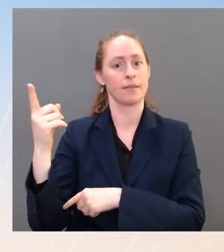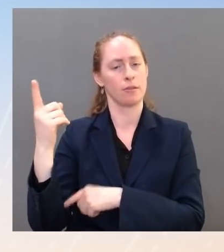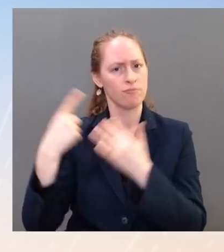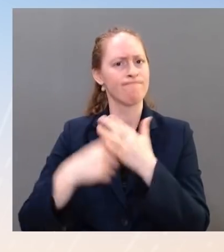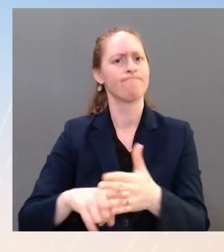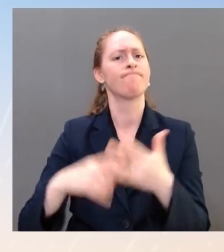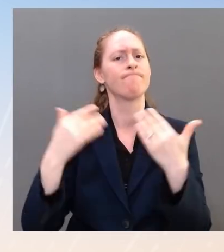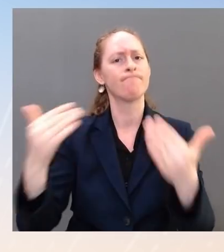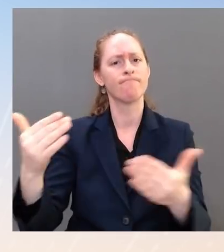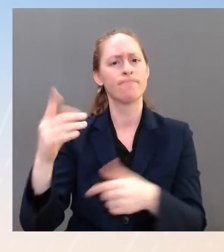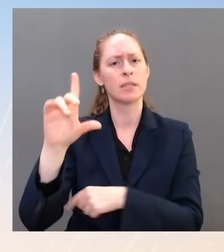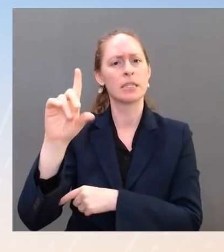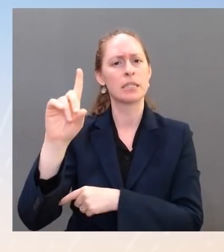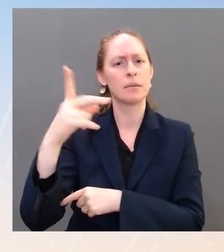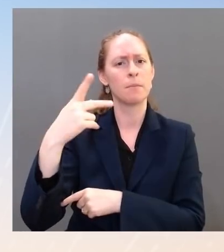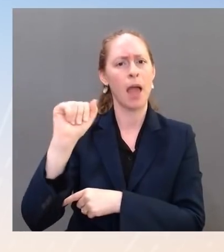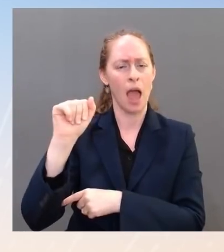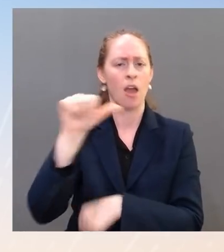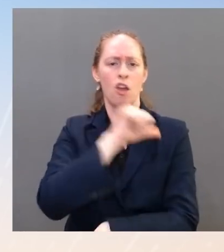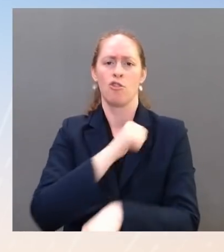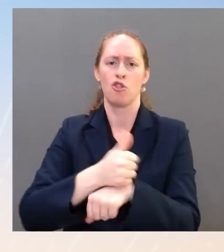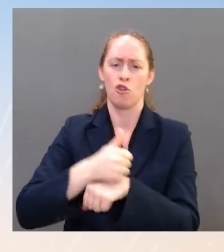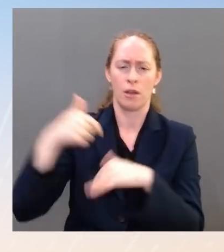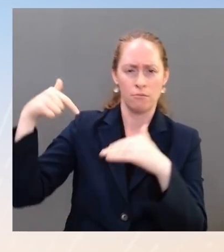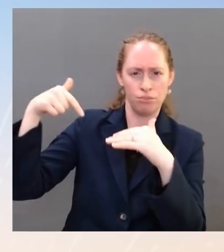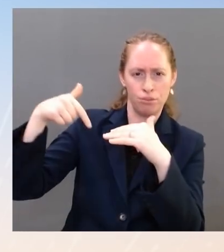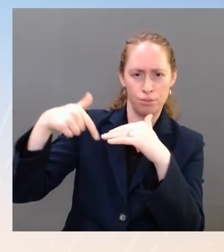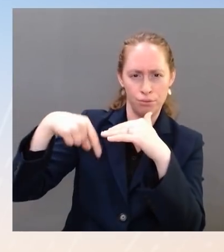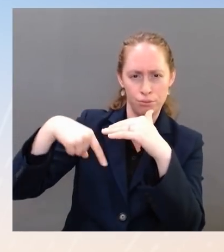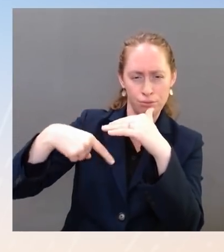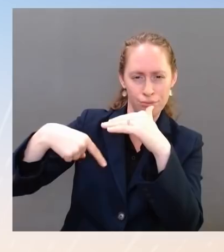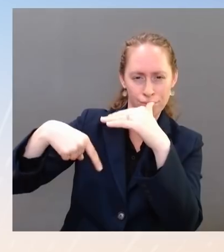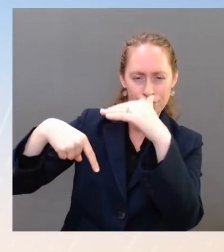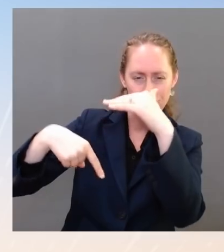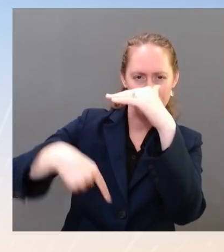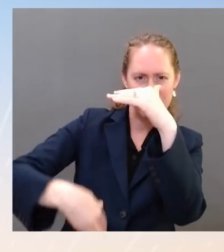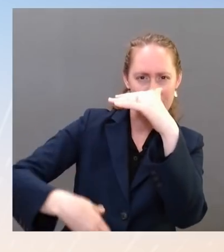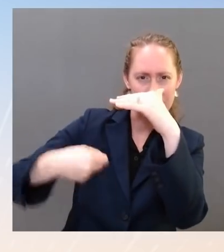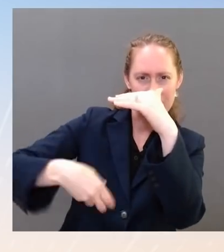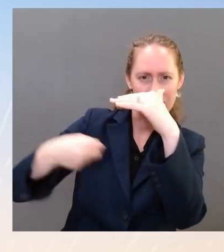as we try to do exactly what Brian was just talking about. So I'm wondering why we missed those deadlines